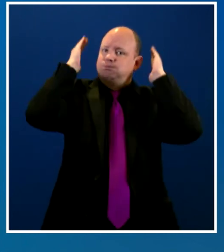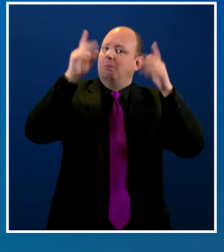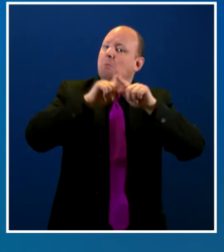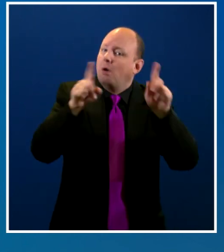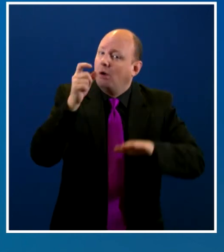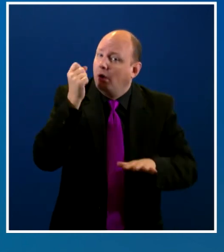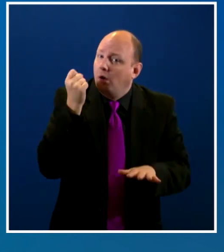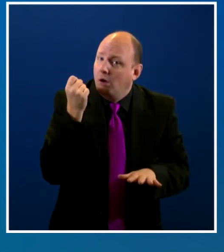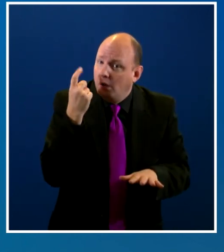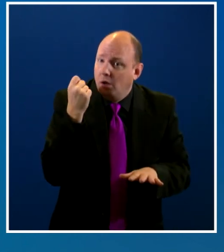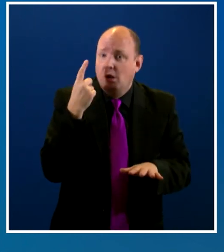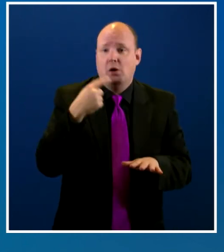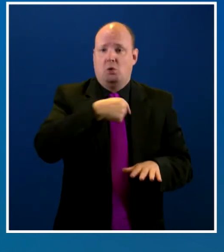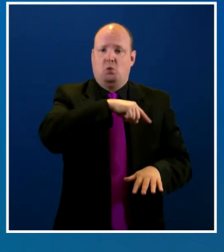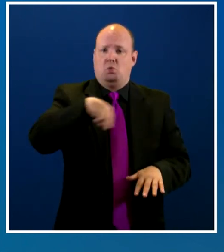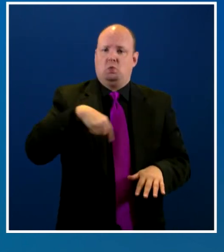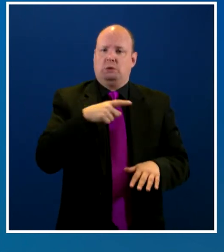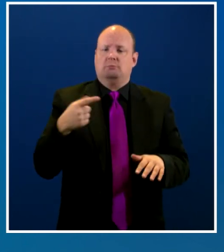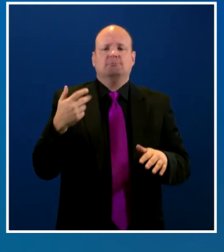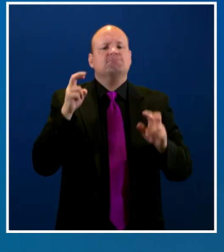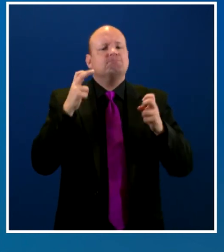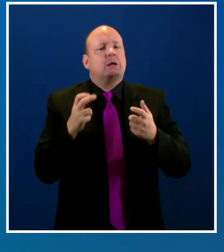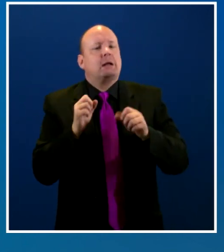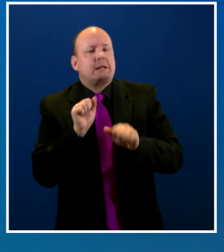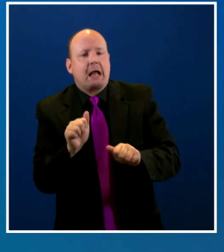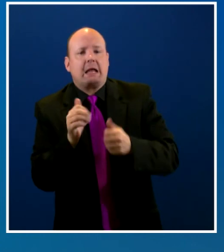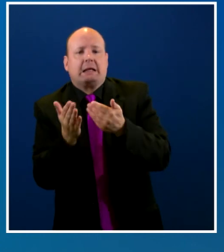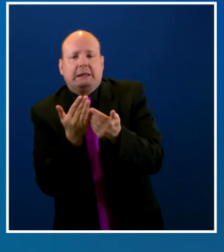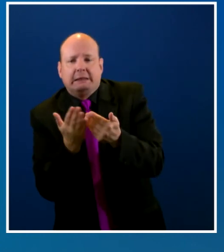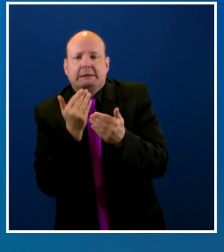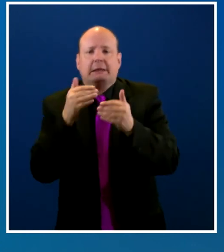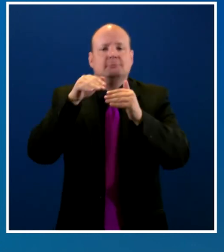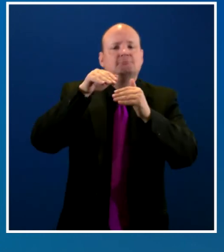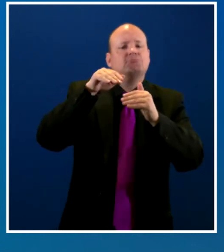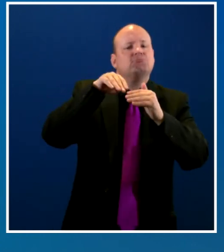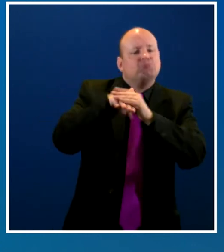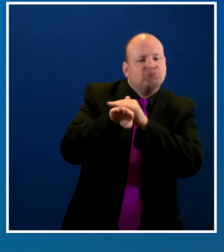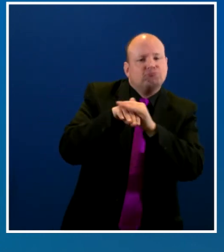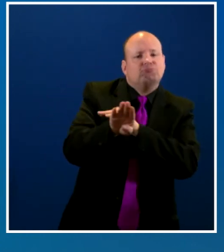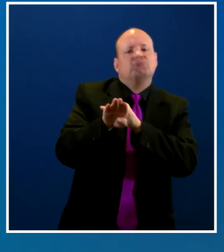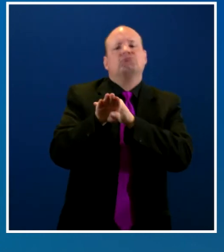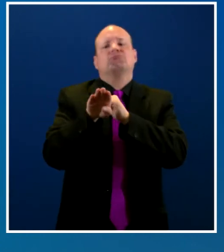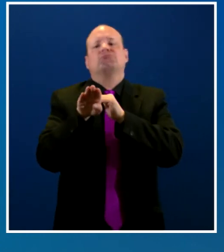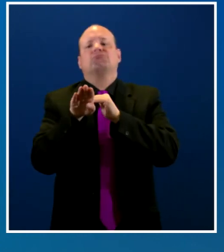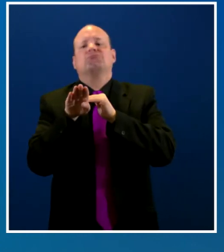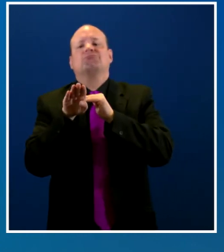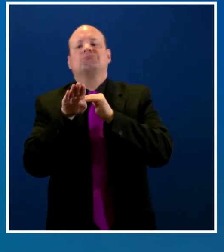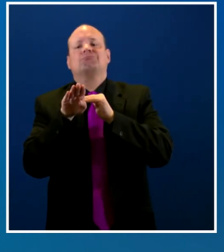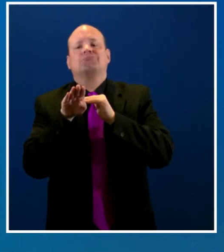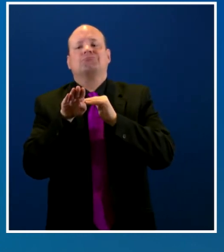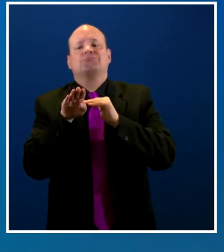we have easy, accessible and effective tools to keep our community safe.